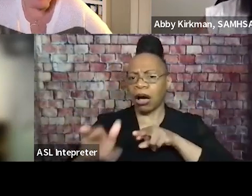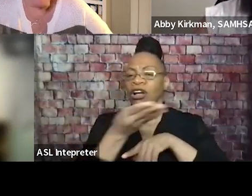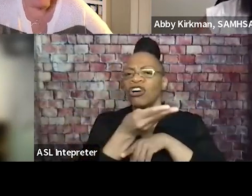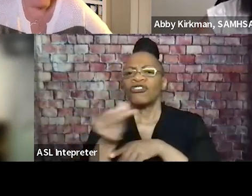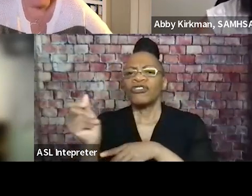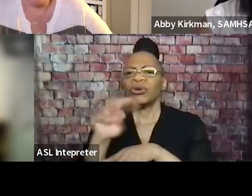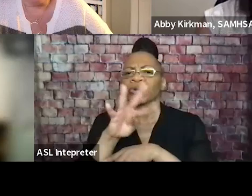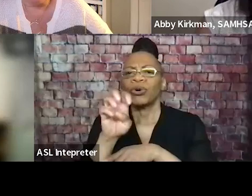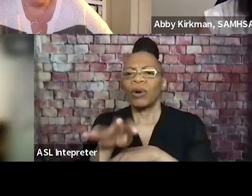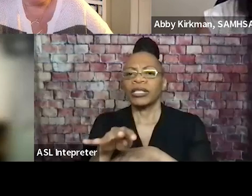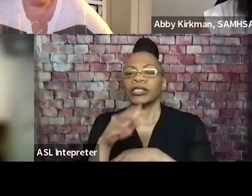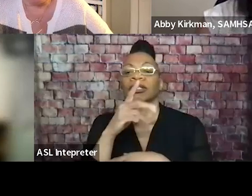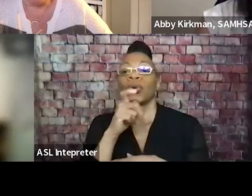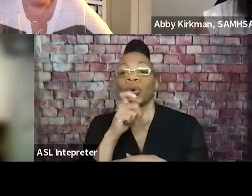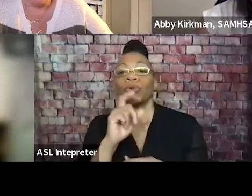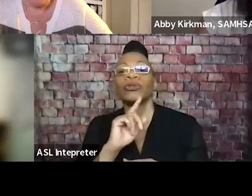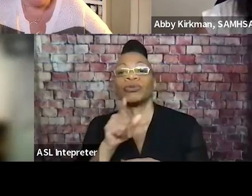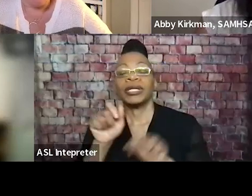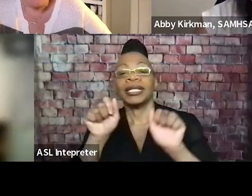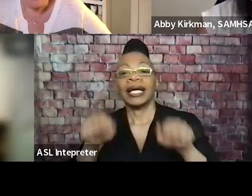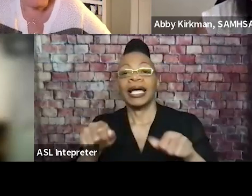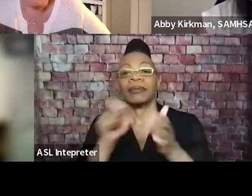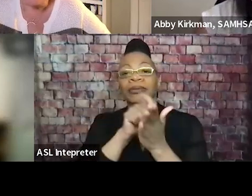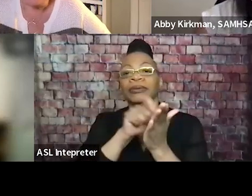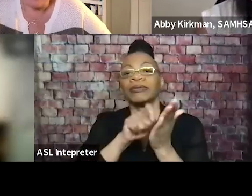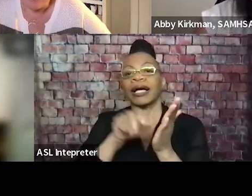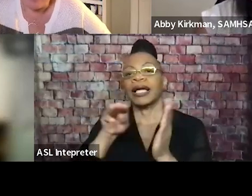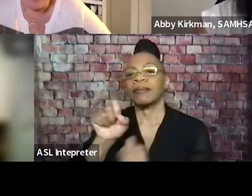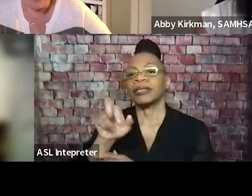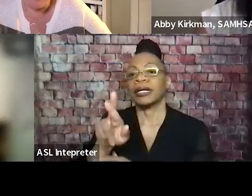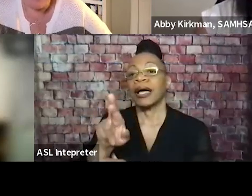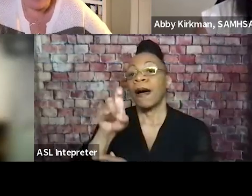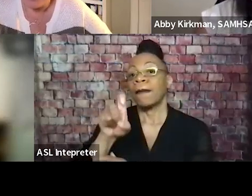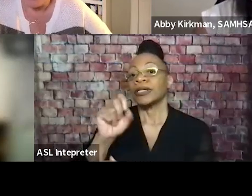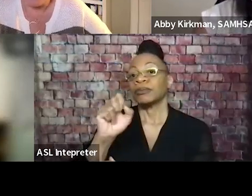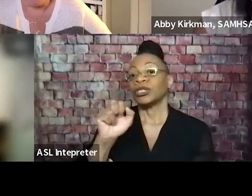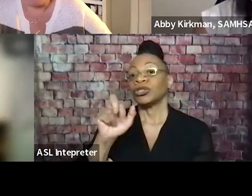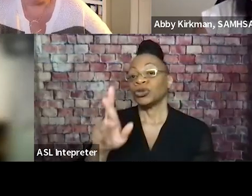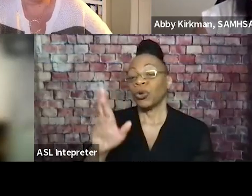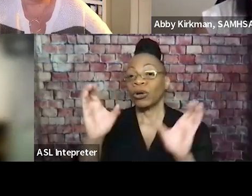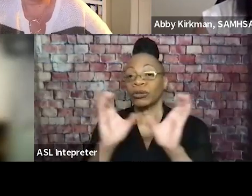who is really able to write an MSR, must they be source certified or just be educated about it?